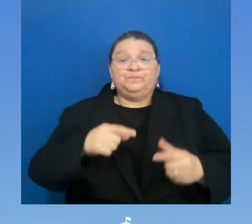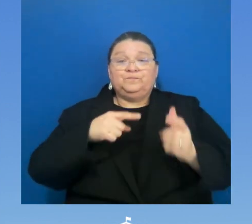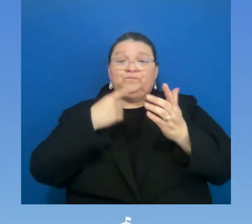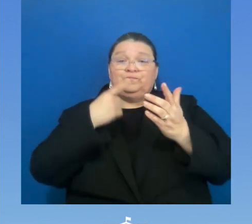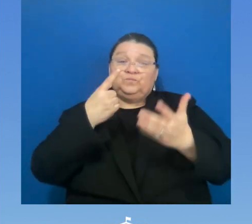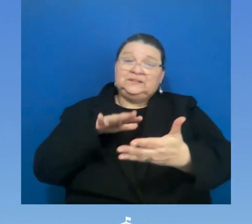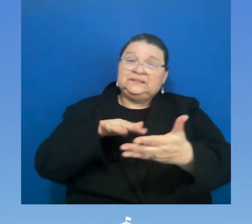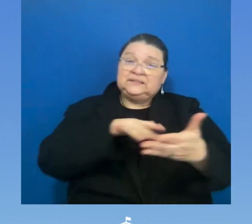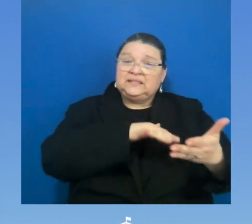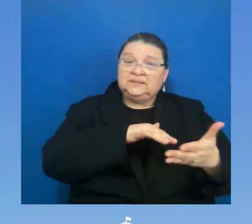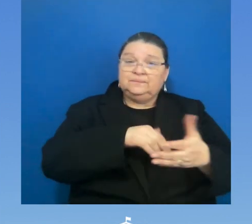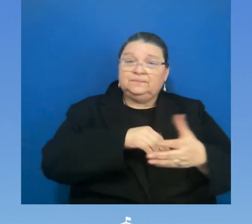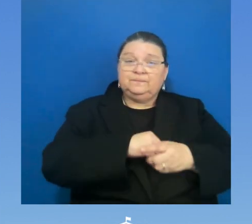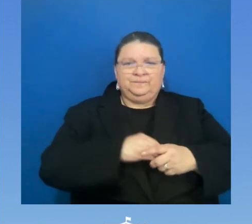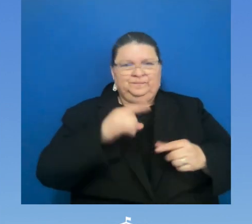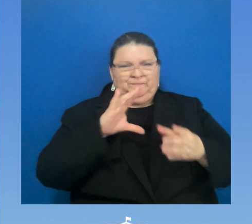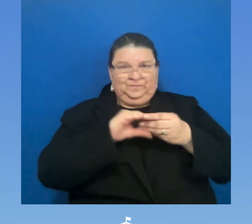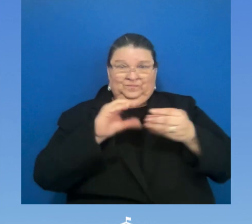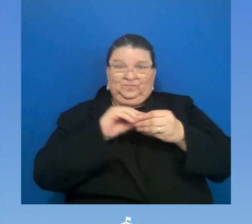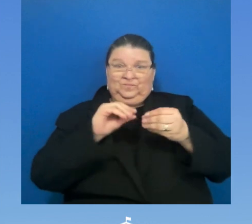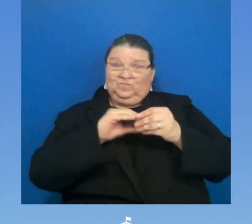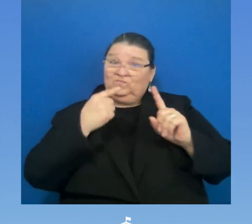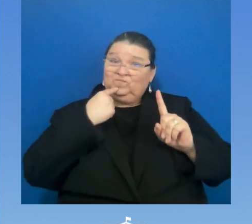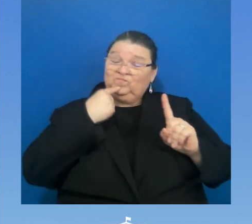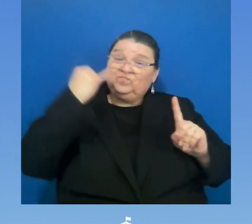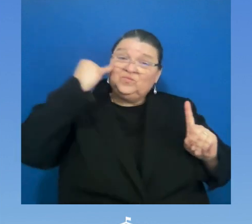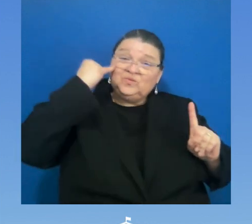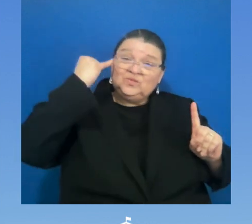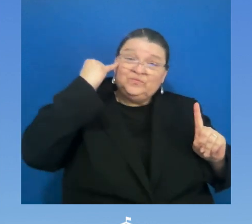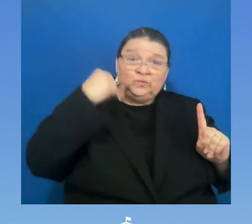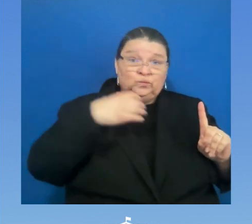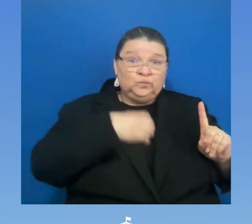force participation rate to the male participation rate